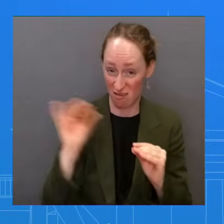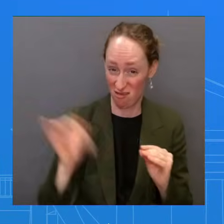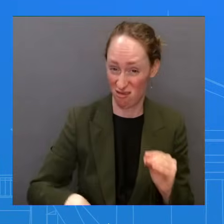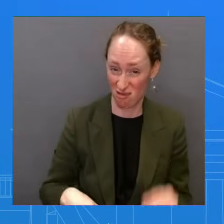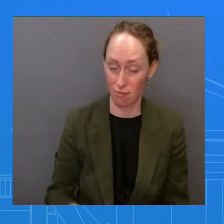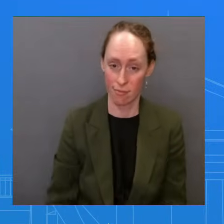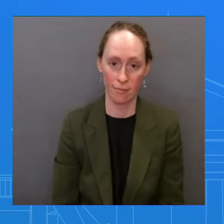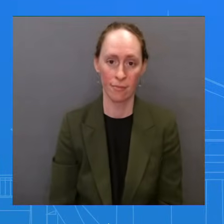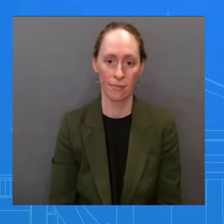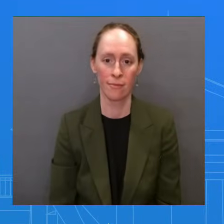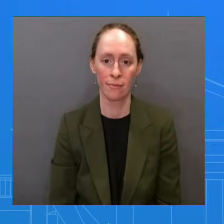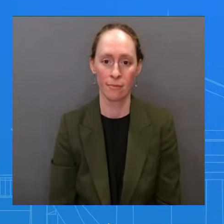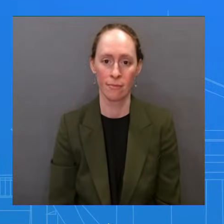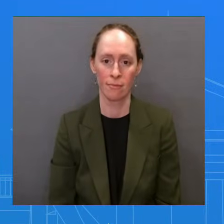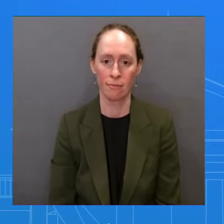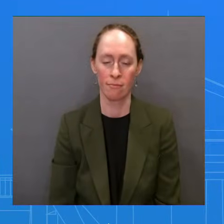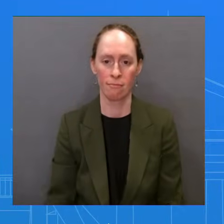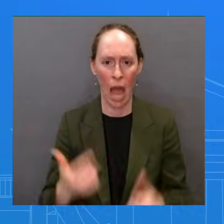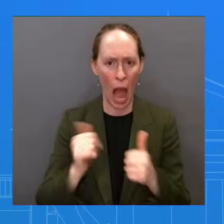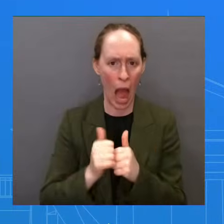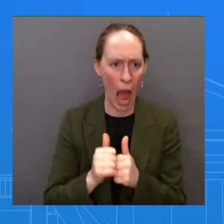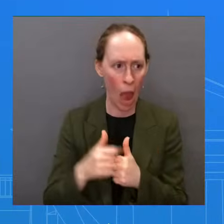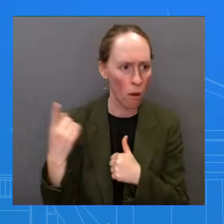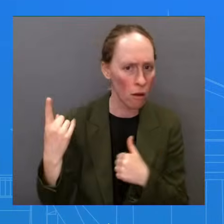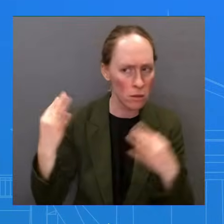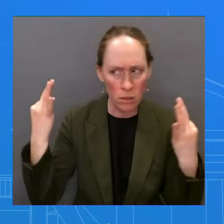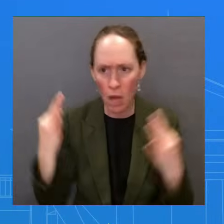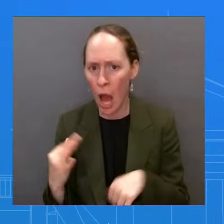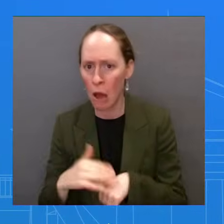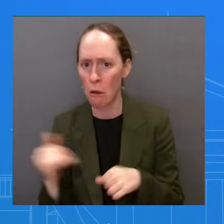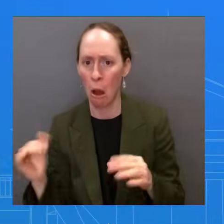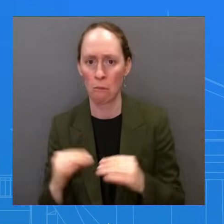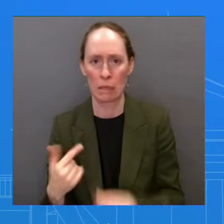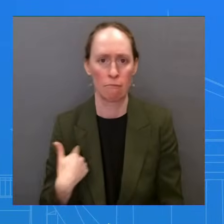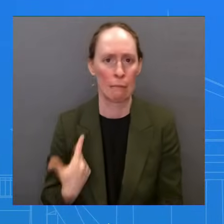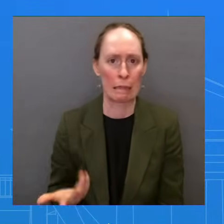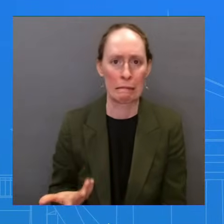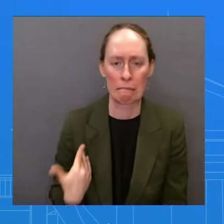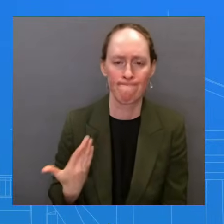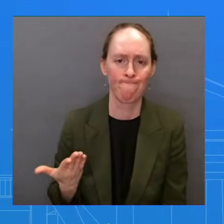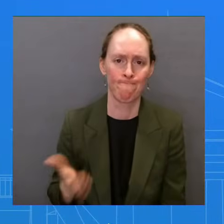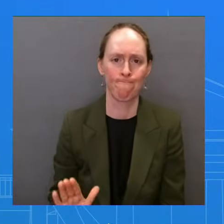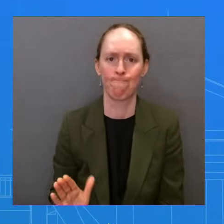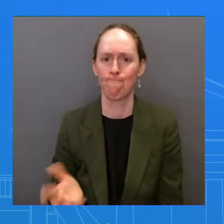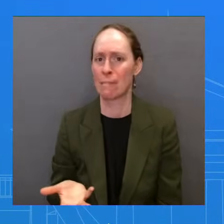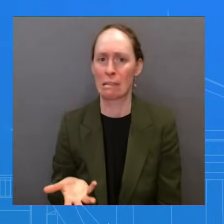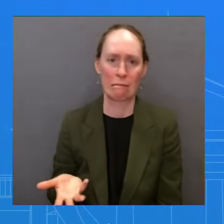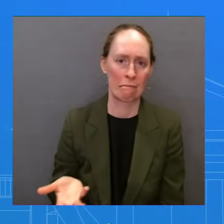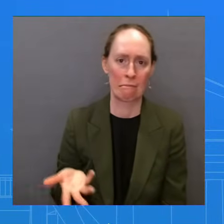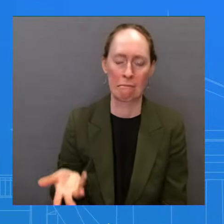on when he decided to offer the meeting. What I can say is they passed their budget, their --